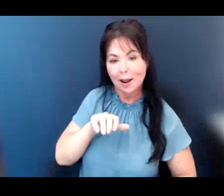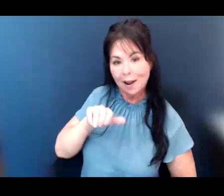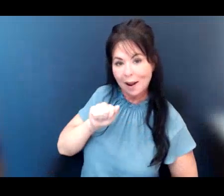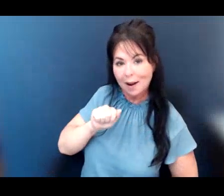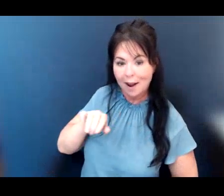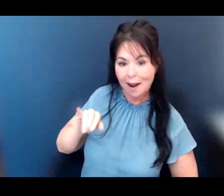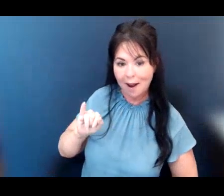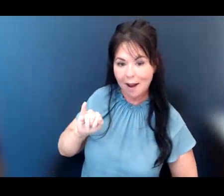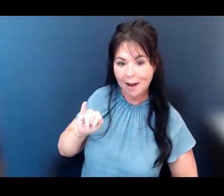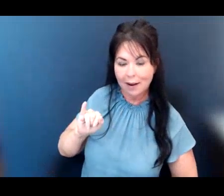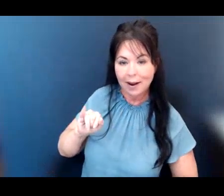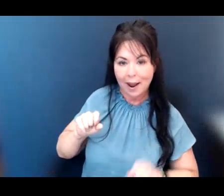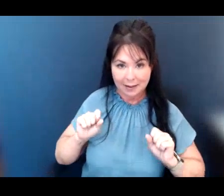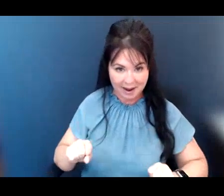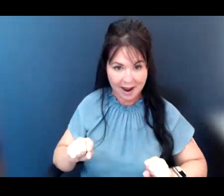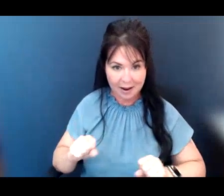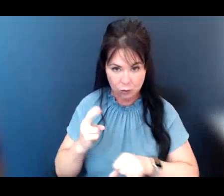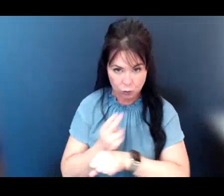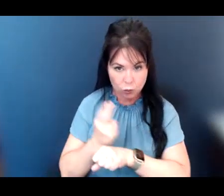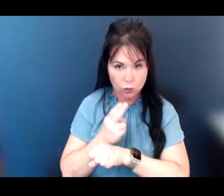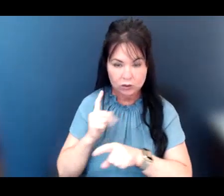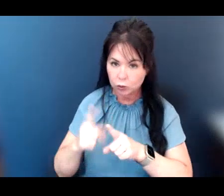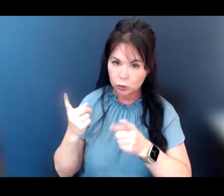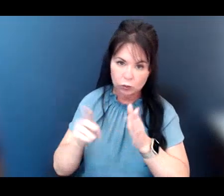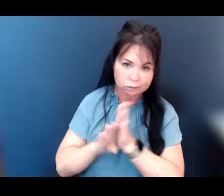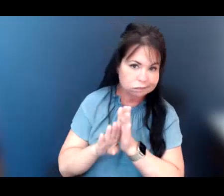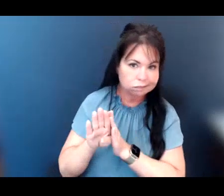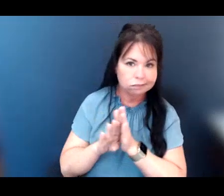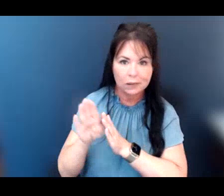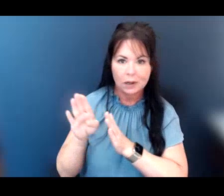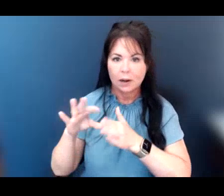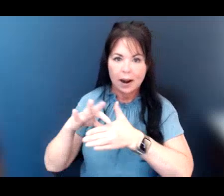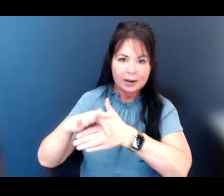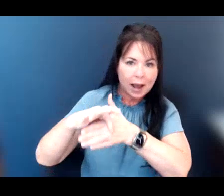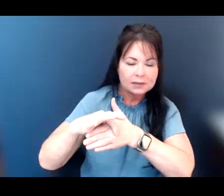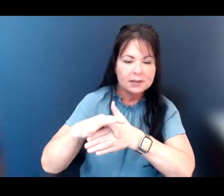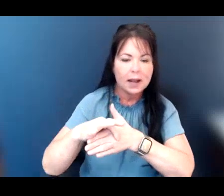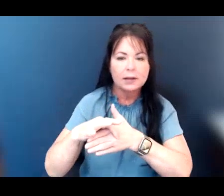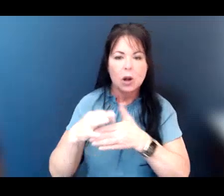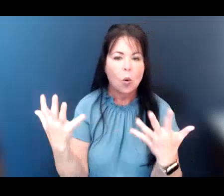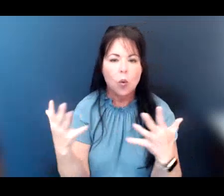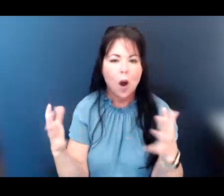What advice and considerations should we keep in mind with AI and accessibility. And, Kelly, I think we're starting